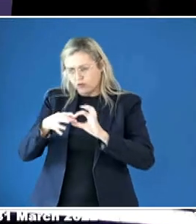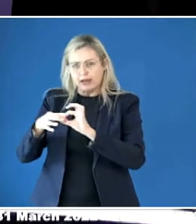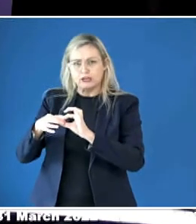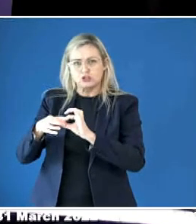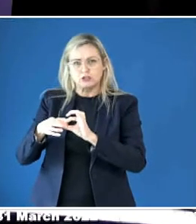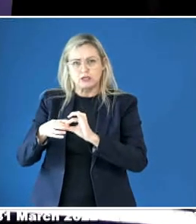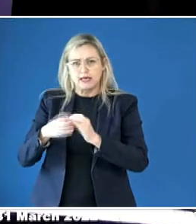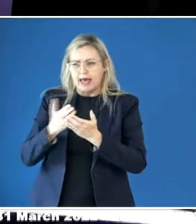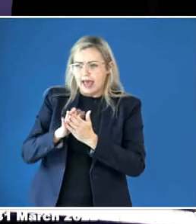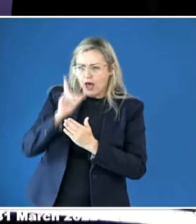having those relationships?